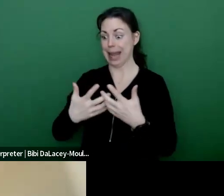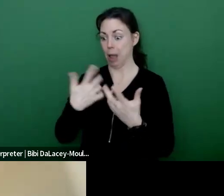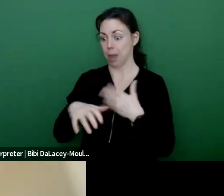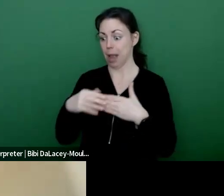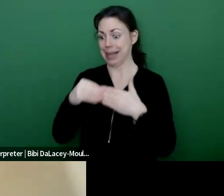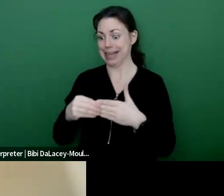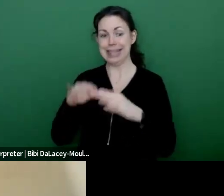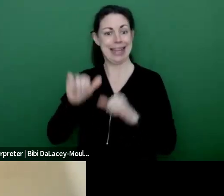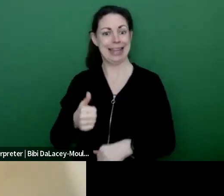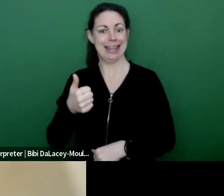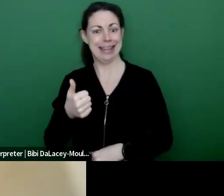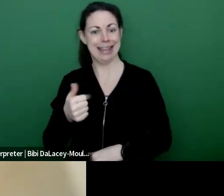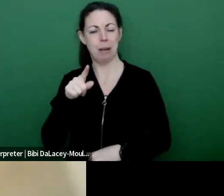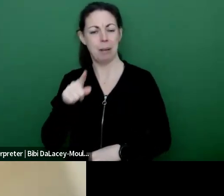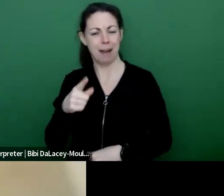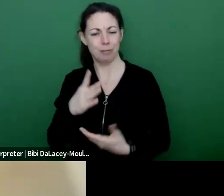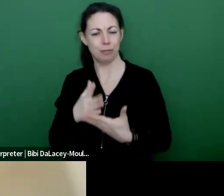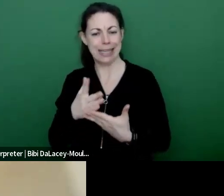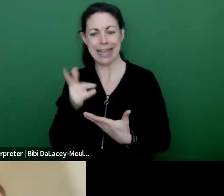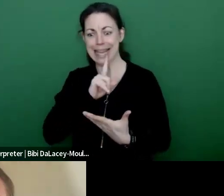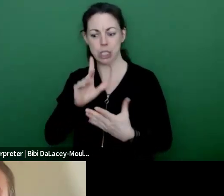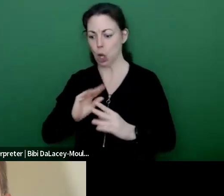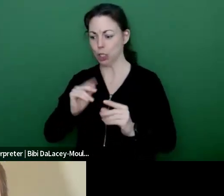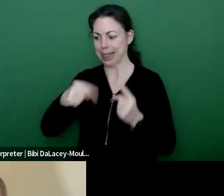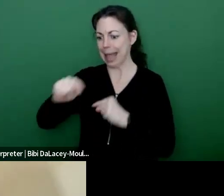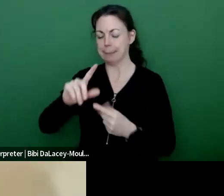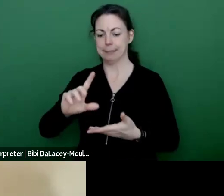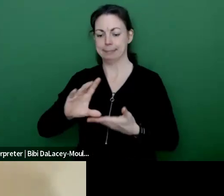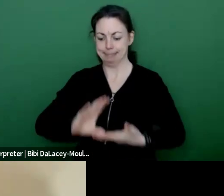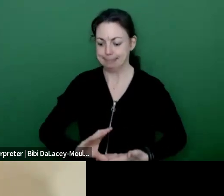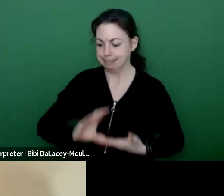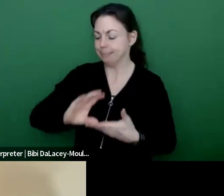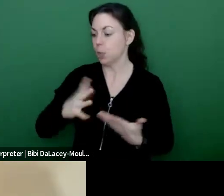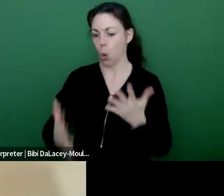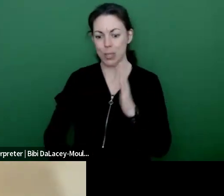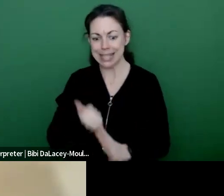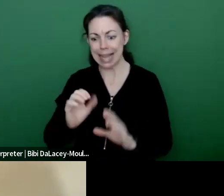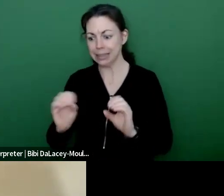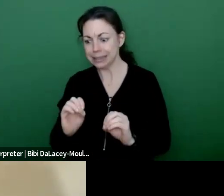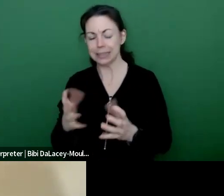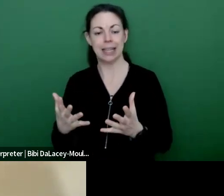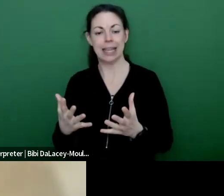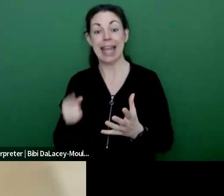to just assume that it's because they're, you know, lacking in confidence or particular skills that men have. So I said, "Let's do this,